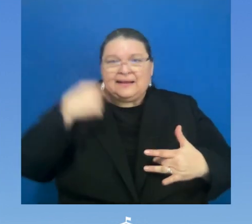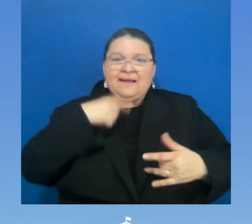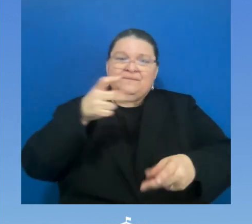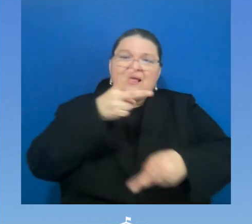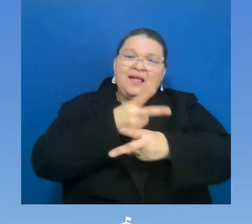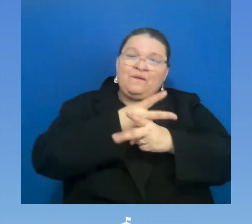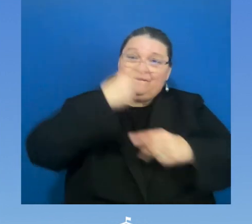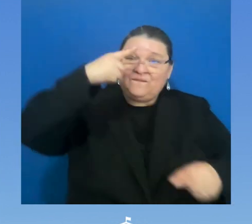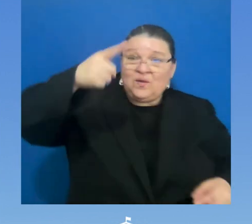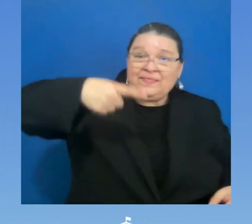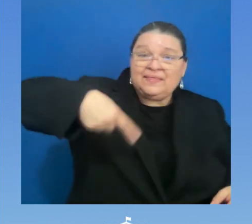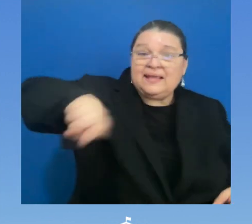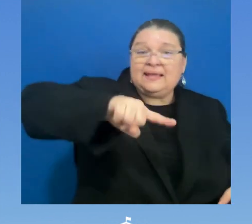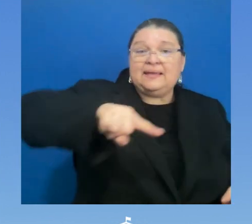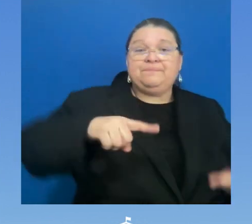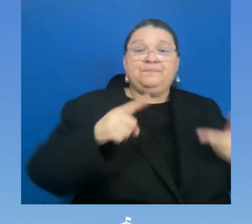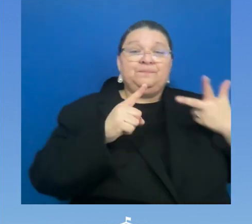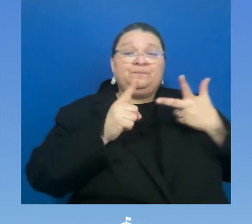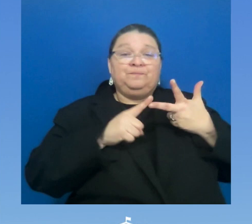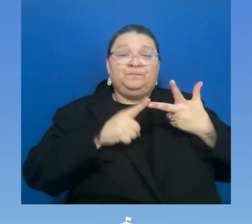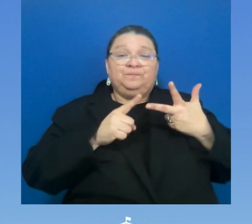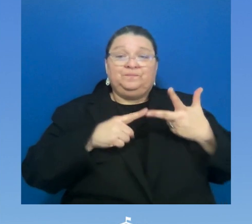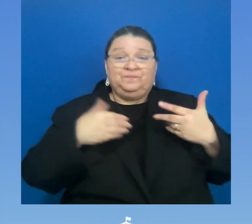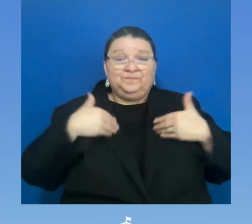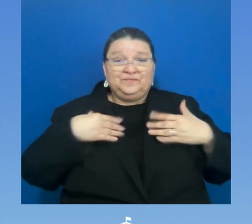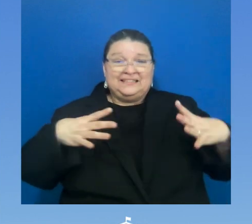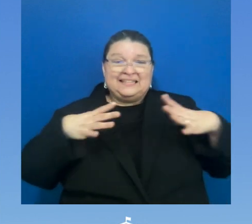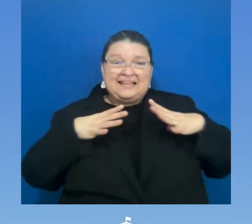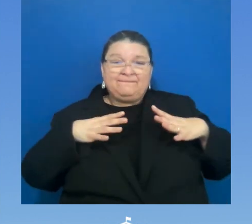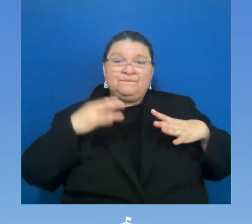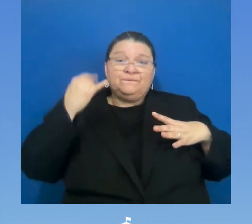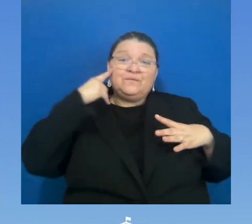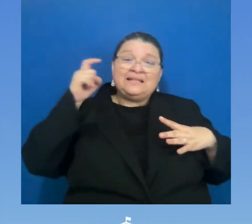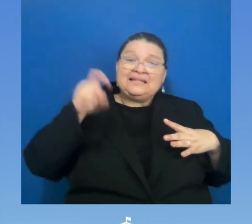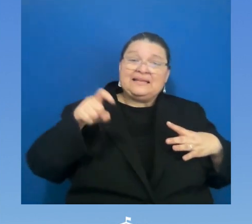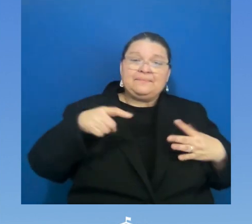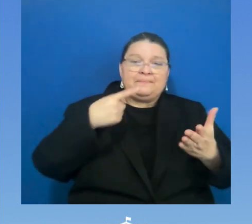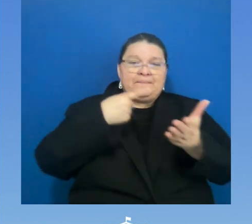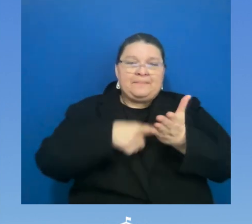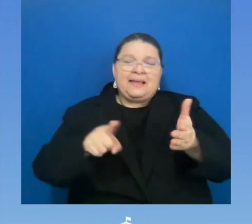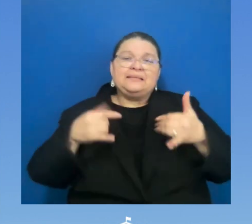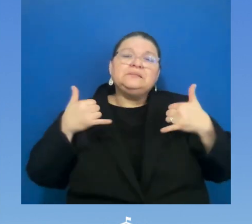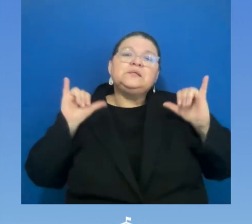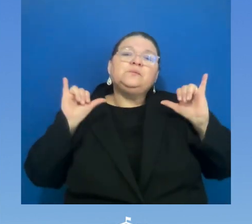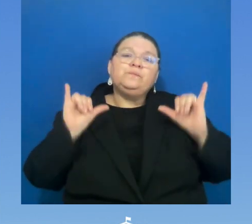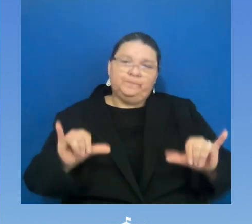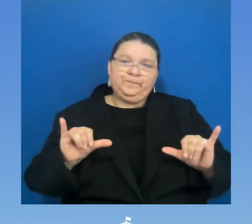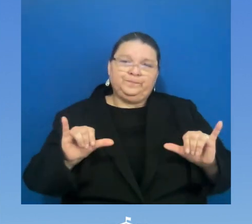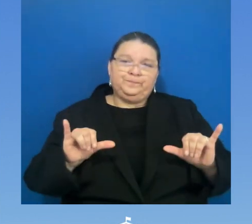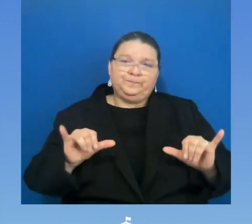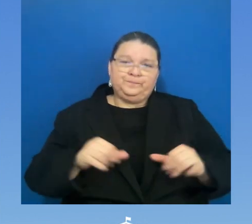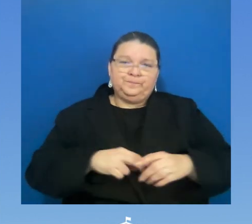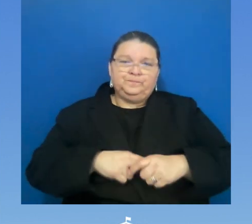The pro-family programs in both what we've already implemented, like the American Rescue Plan